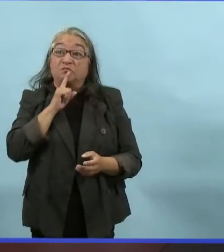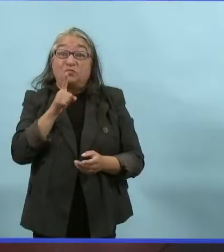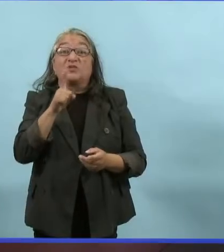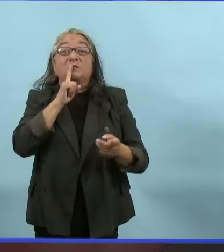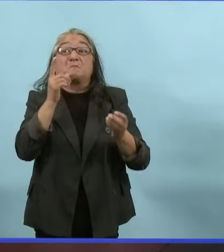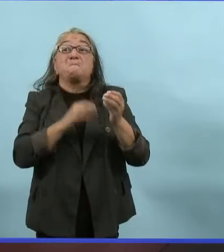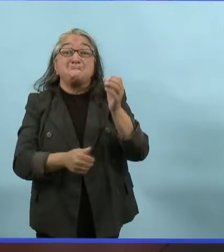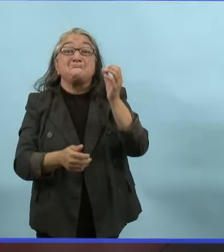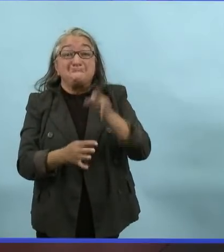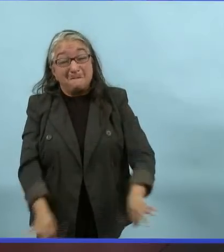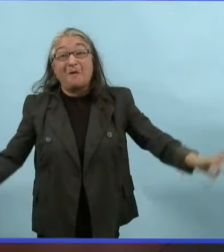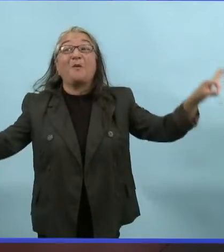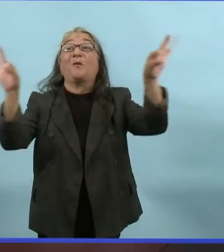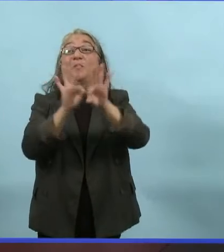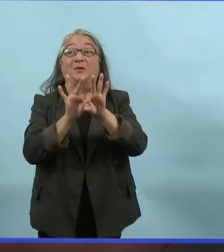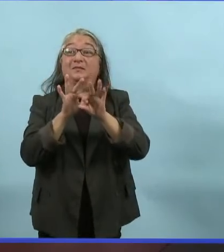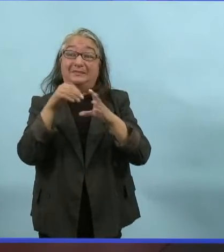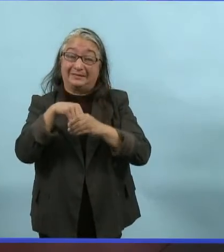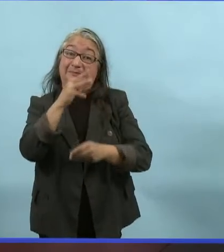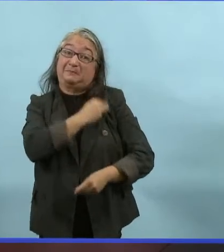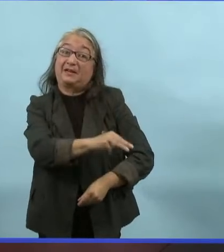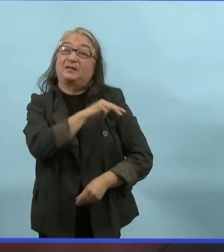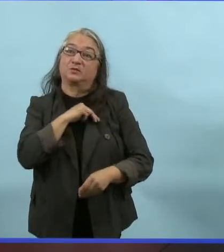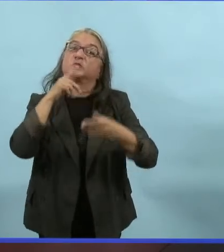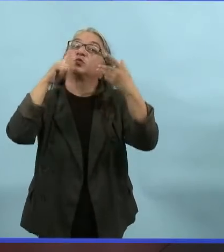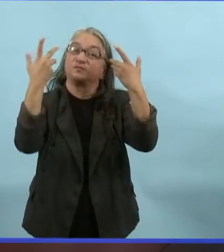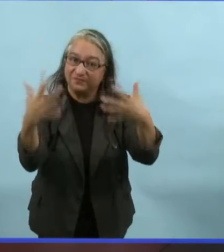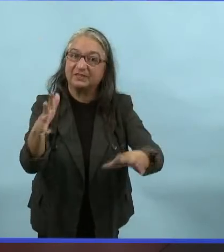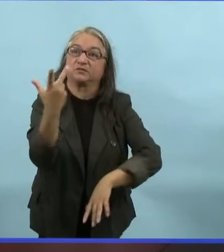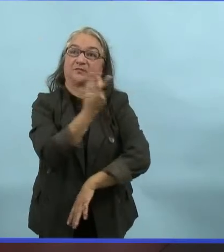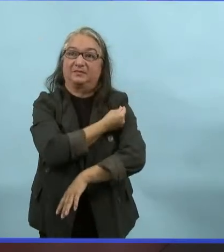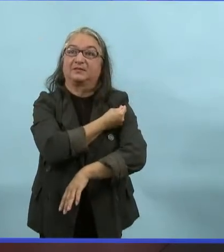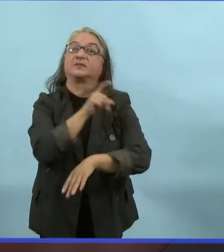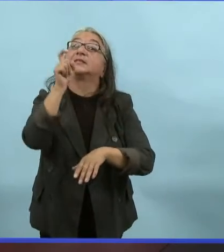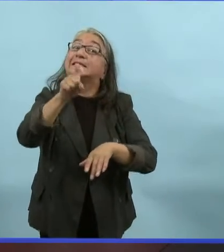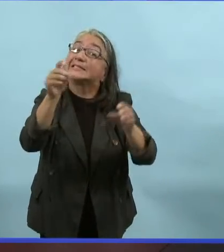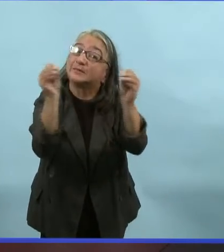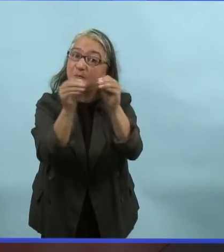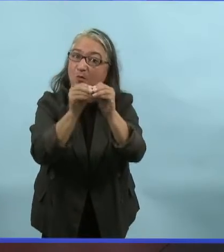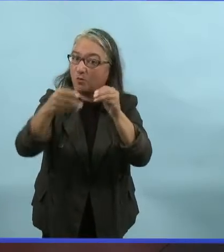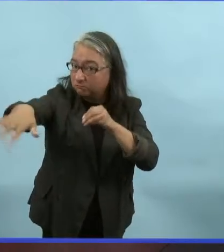high vaccine uptake we need we need more but we're we're certainly getting there and you know i think